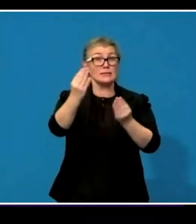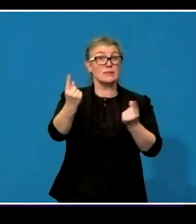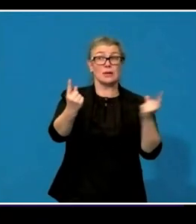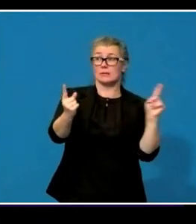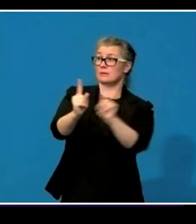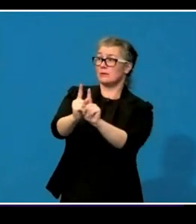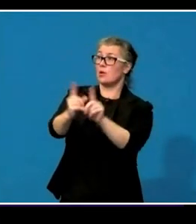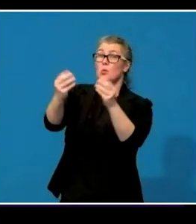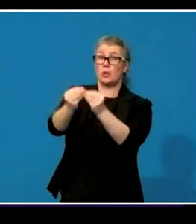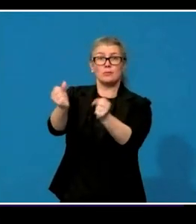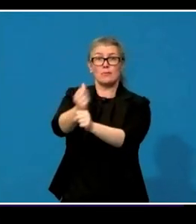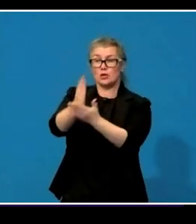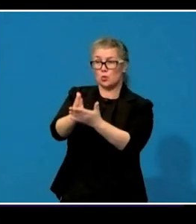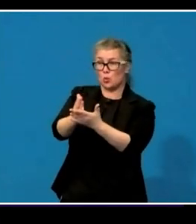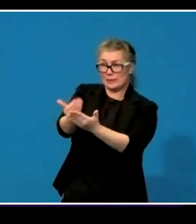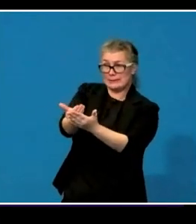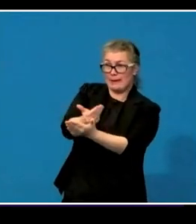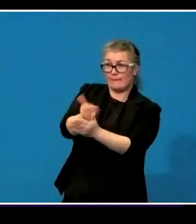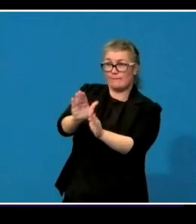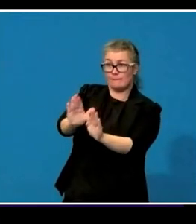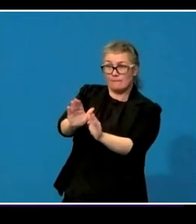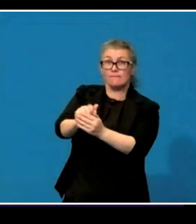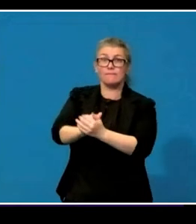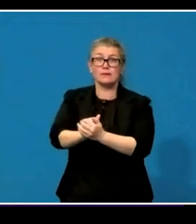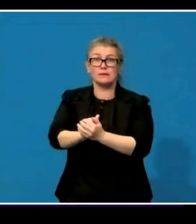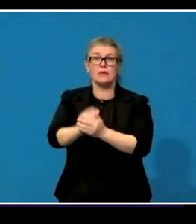security around, you know, his swallowing if he drinks.